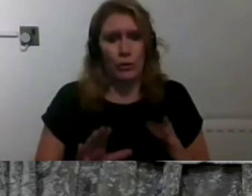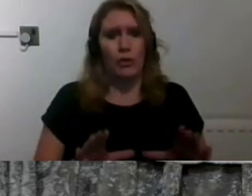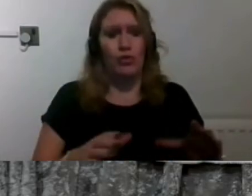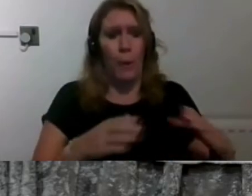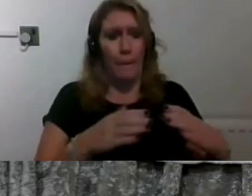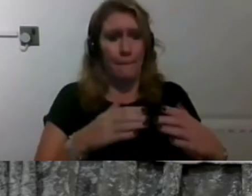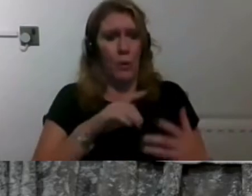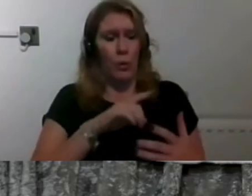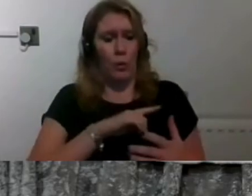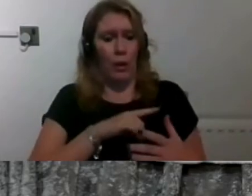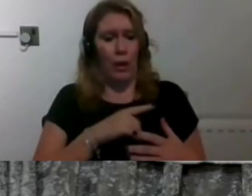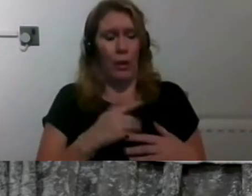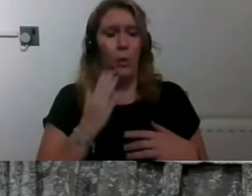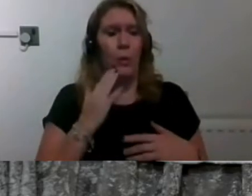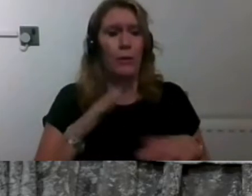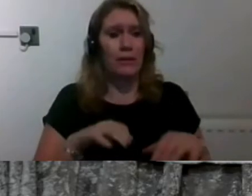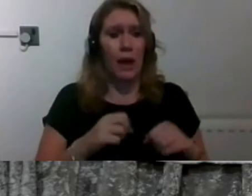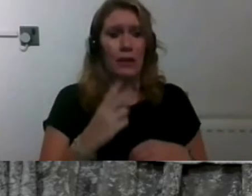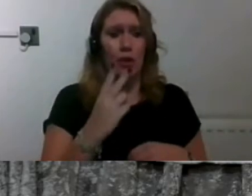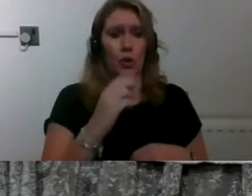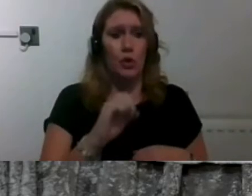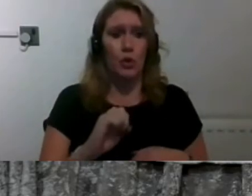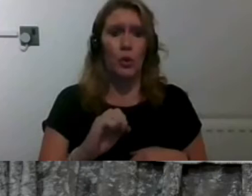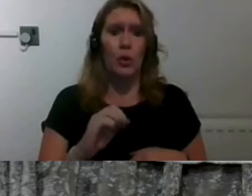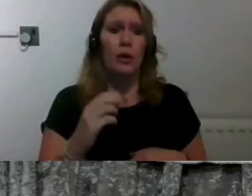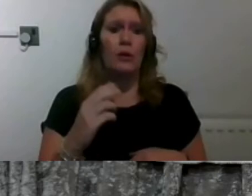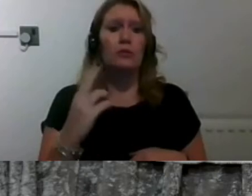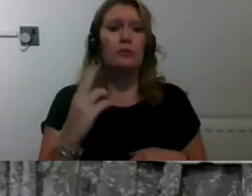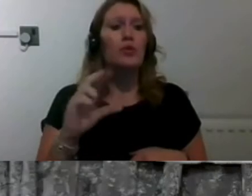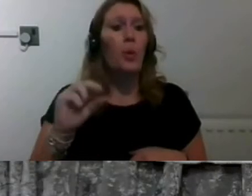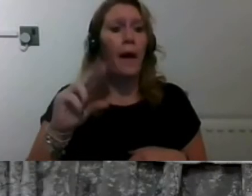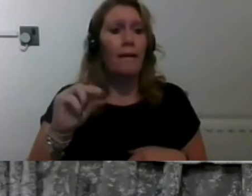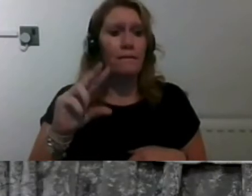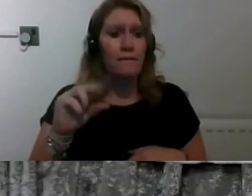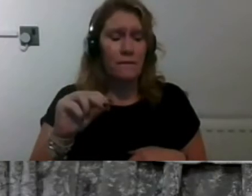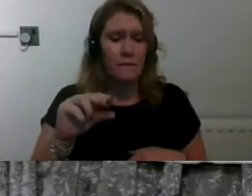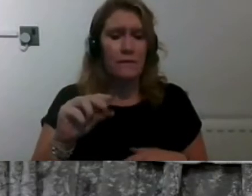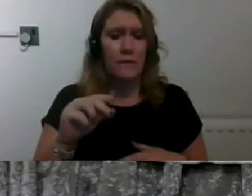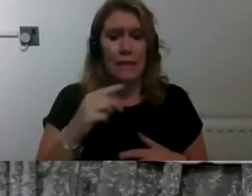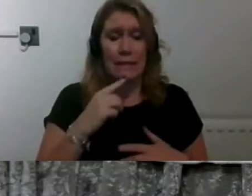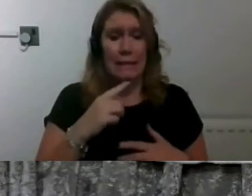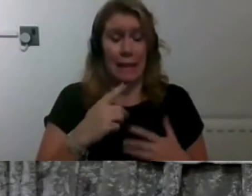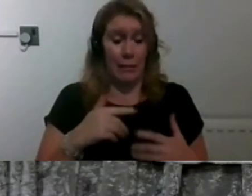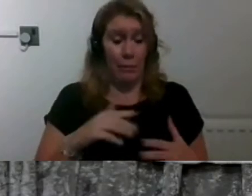it's been a huge pleasure for me as somebody who is not at all mobile, that